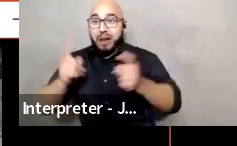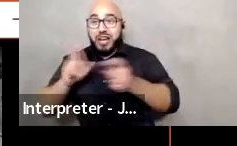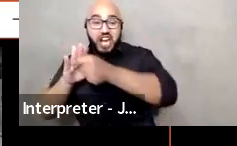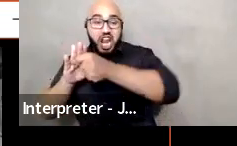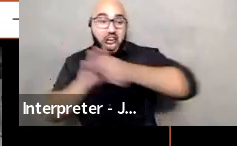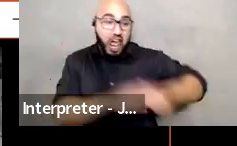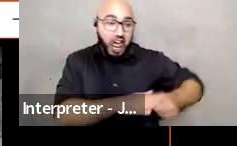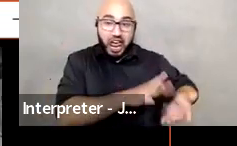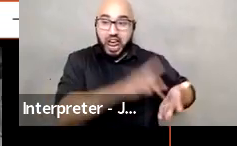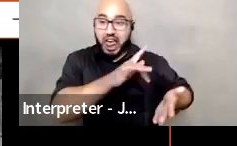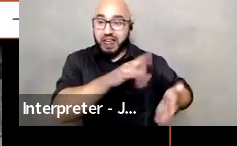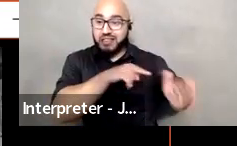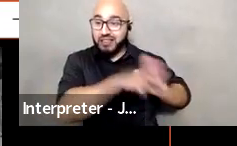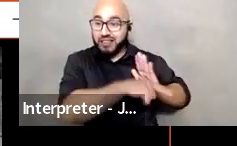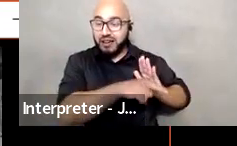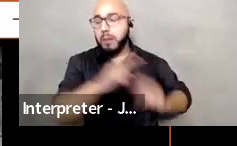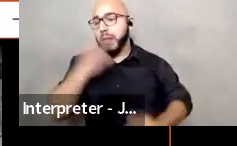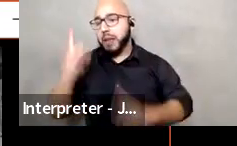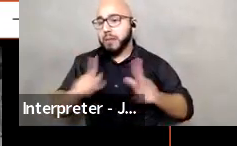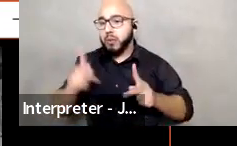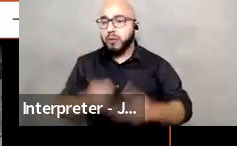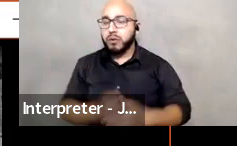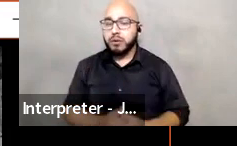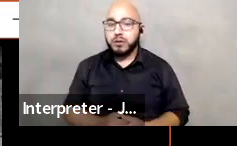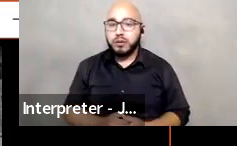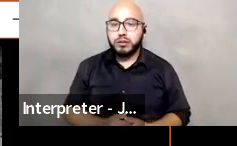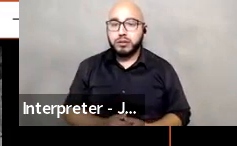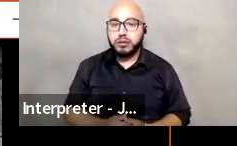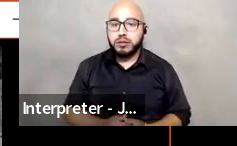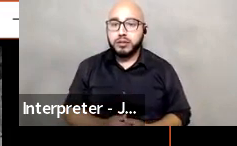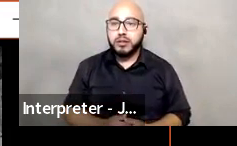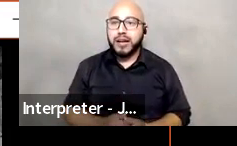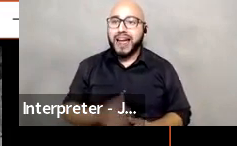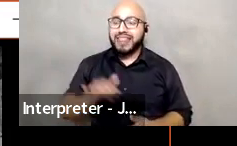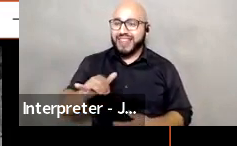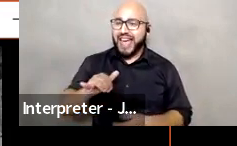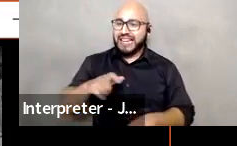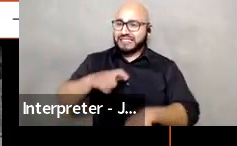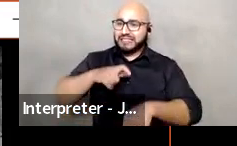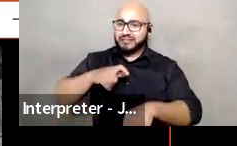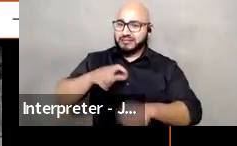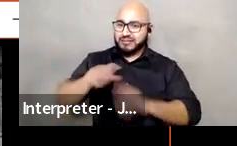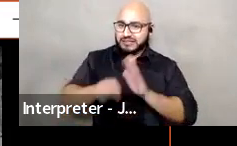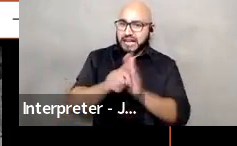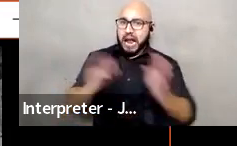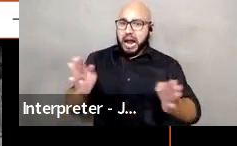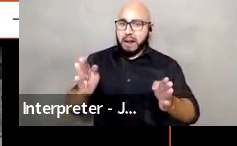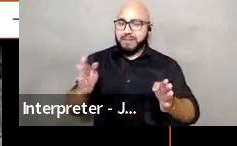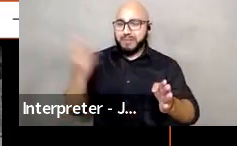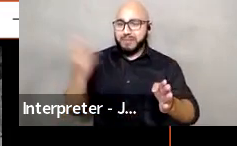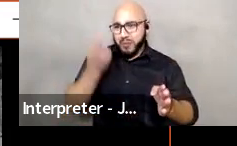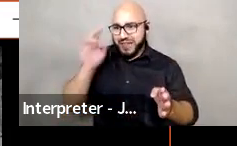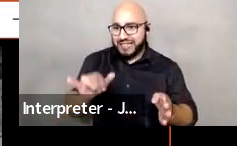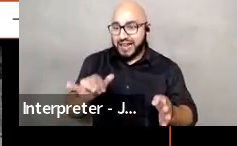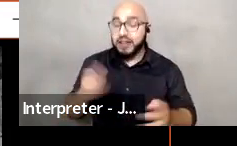And they knew and they figured it this way at the time. It's really not until the 1896 that those white.